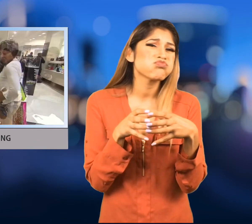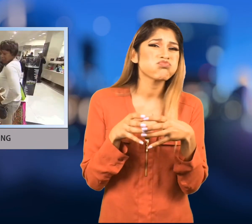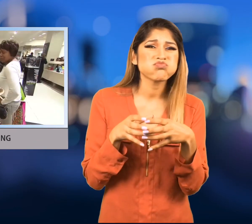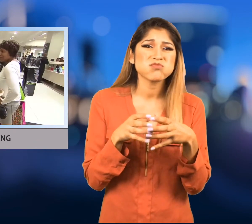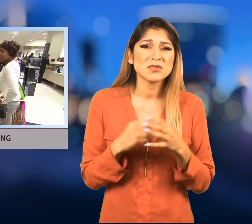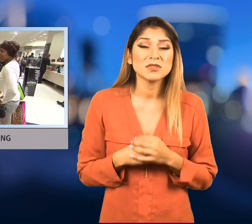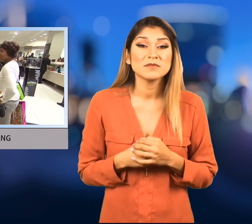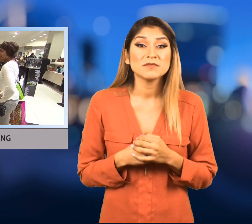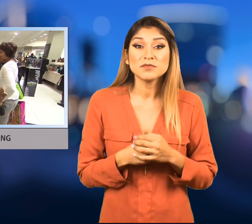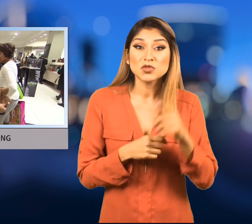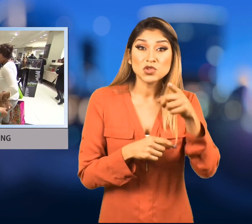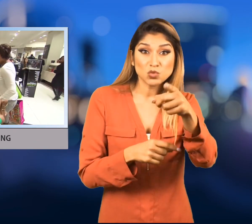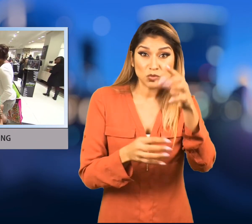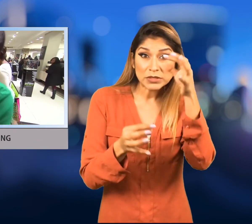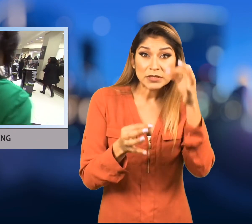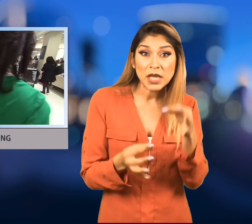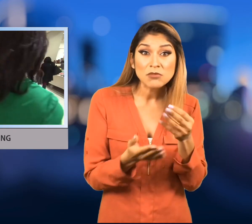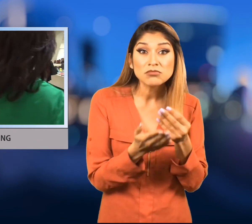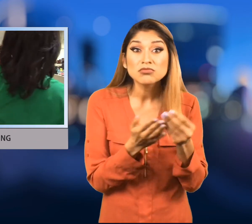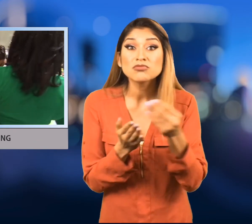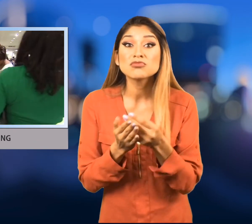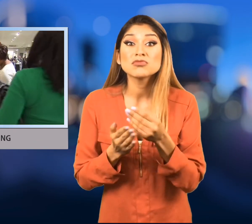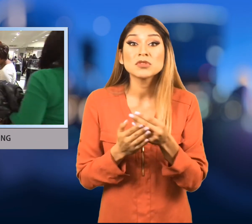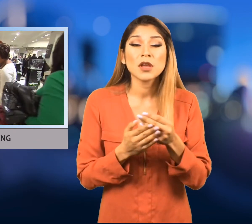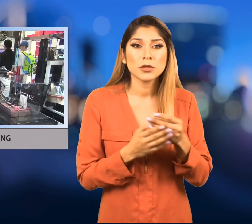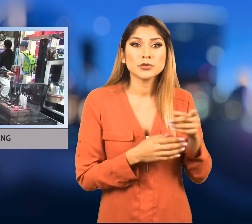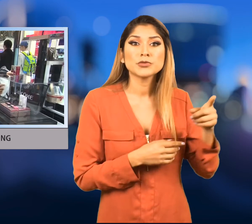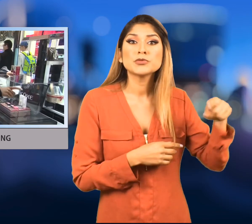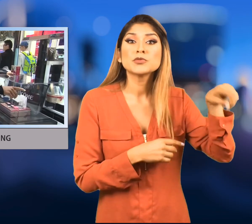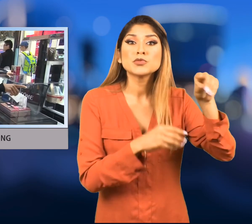But if you do decide to shop, retail experts